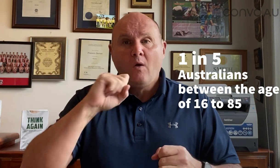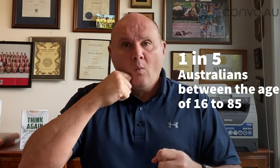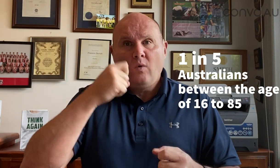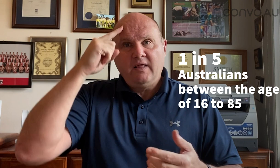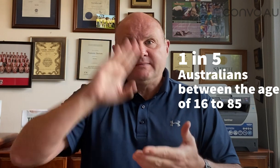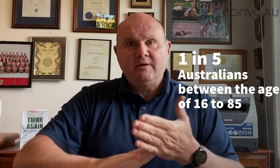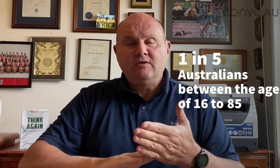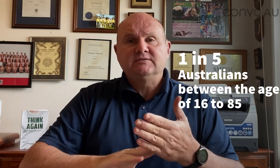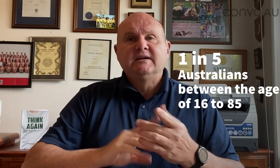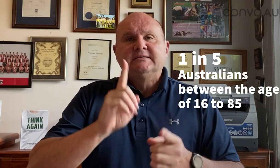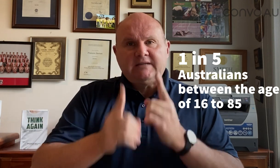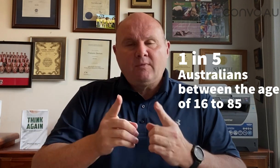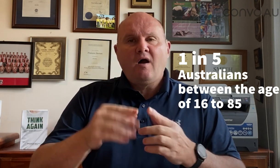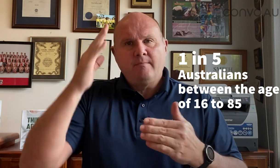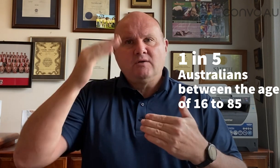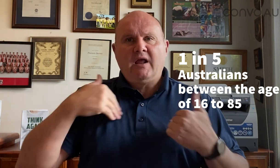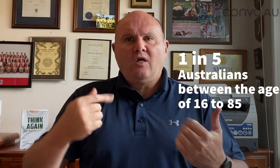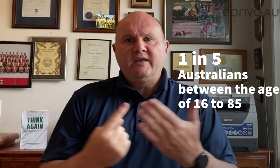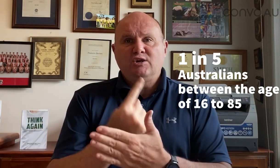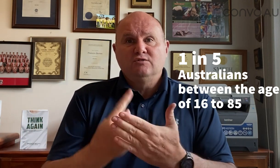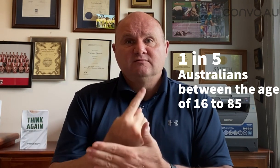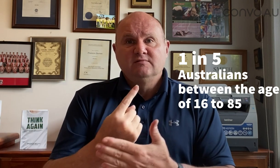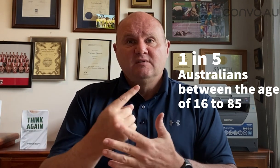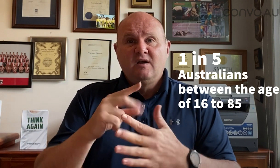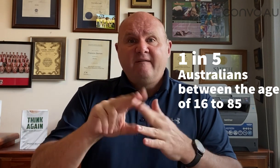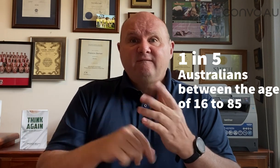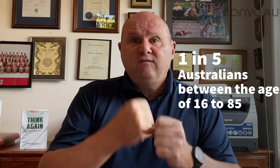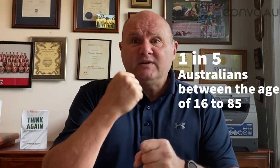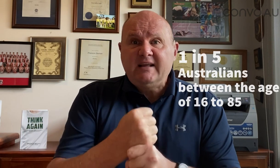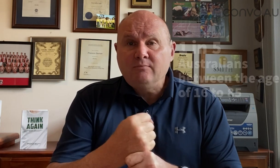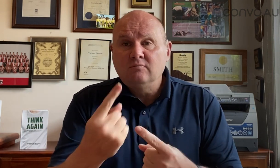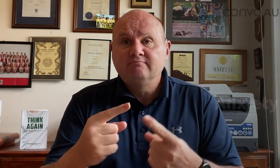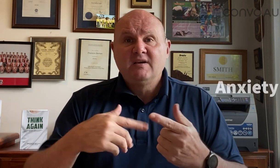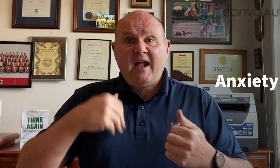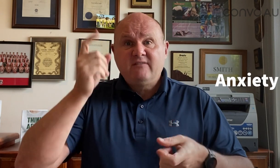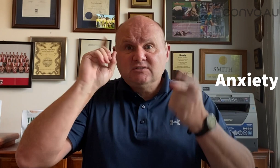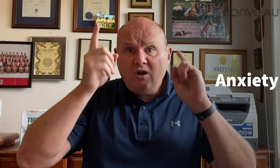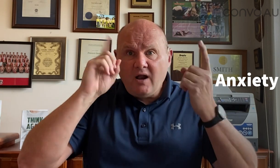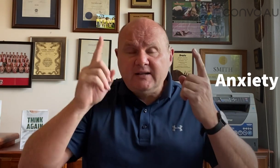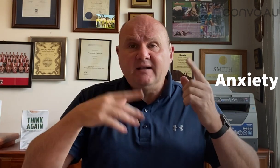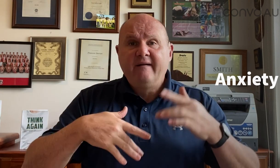will experience mental health issues such as anxiety,